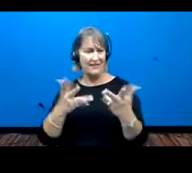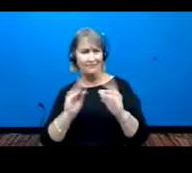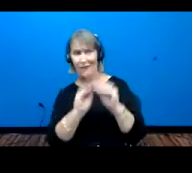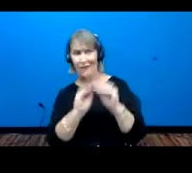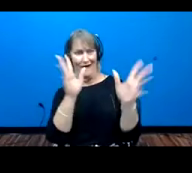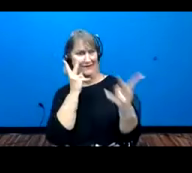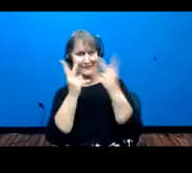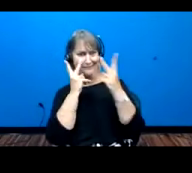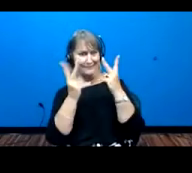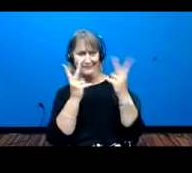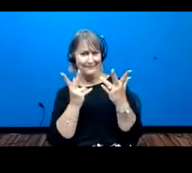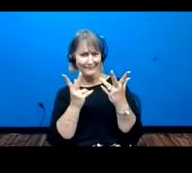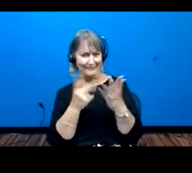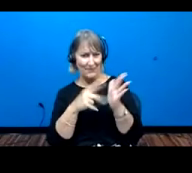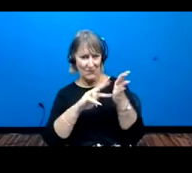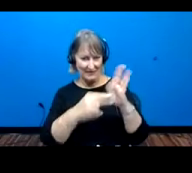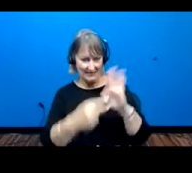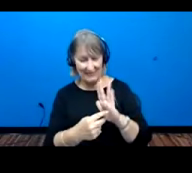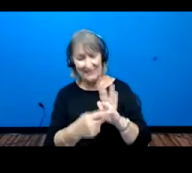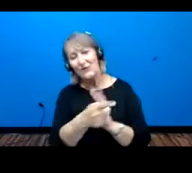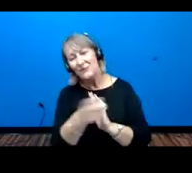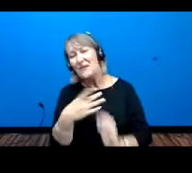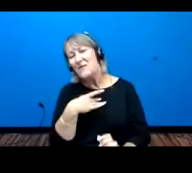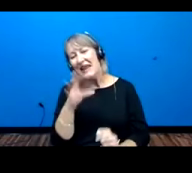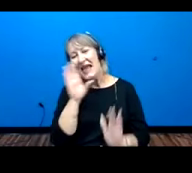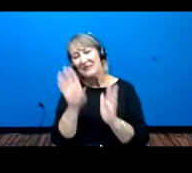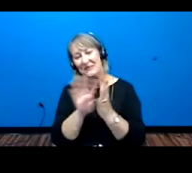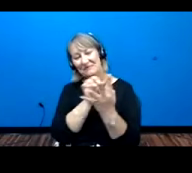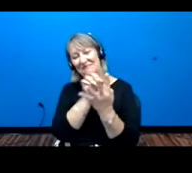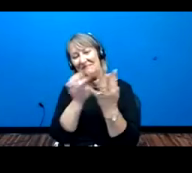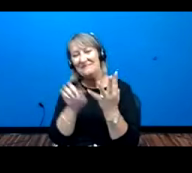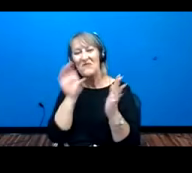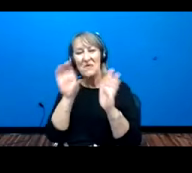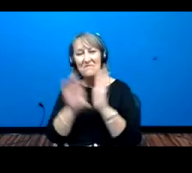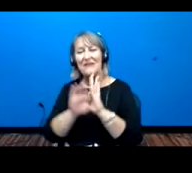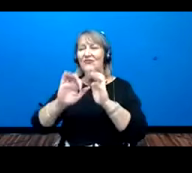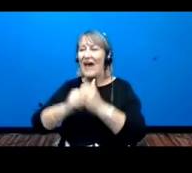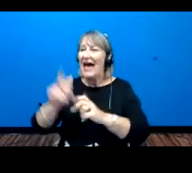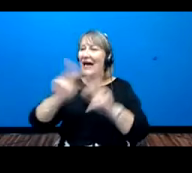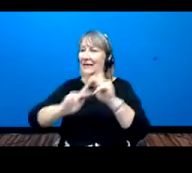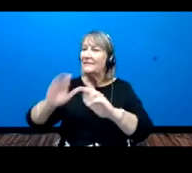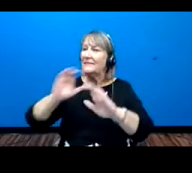So we just love these photos and just the way that folks have been communicating how it's transitioned over the years